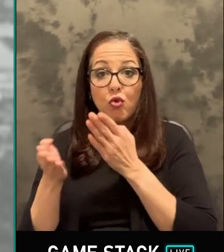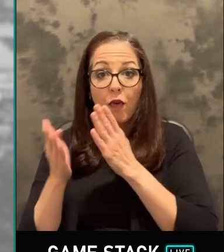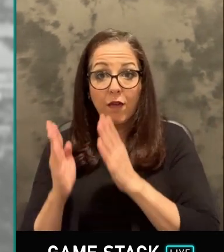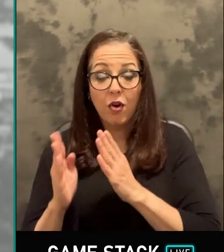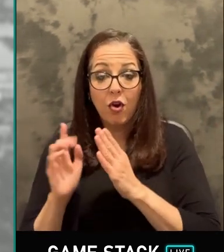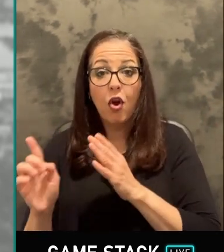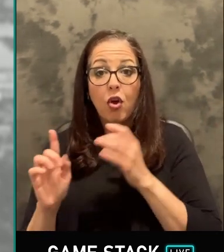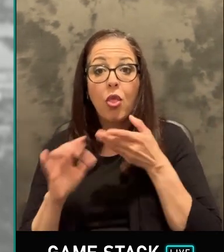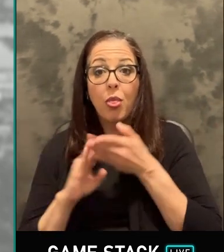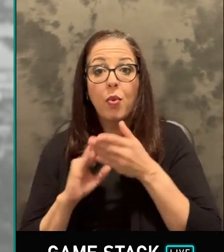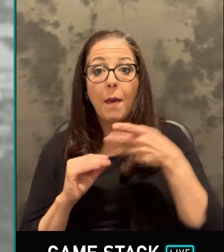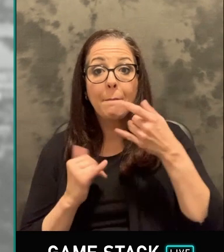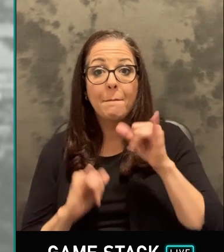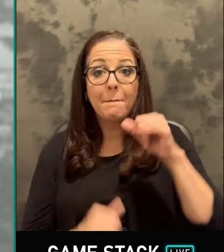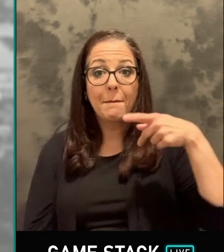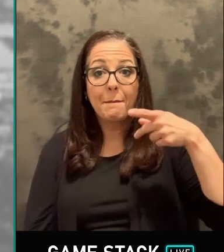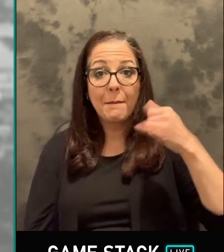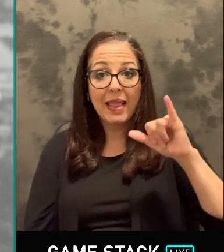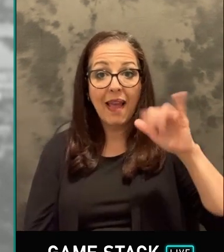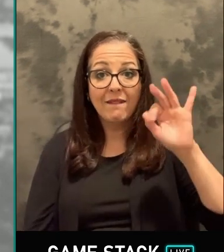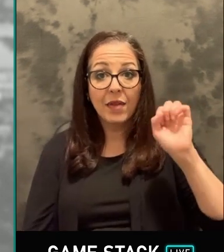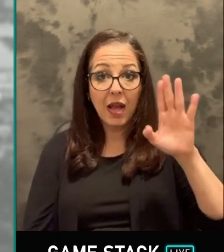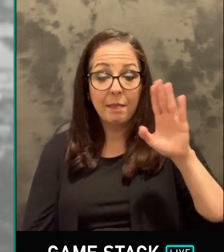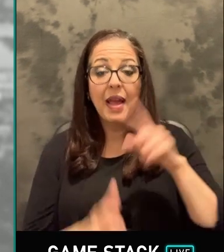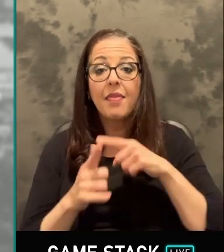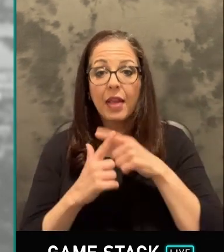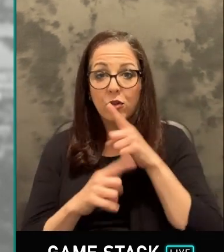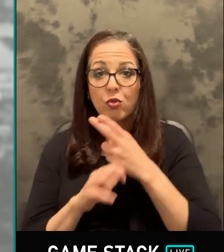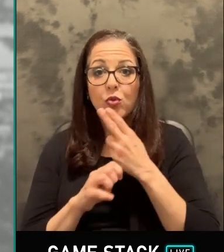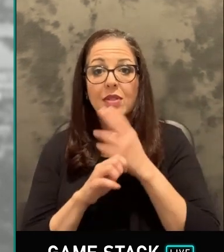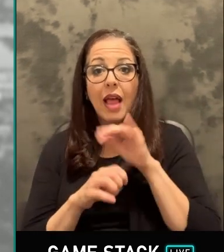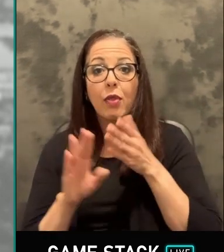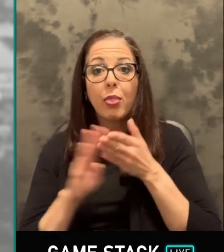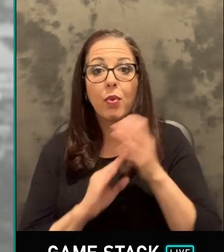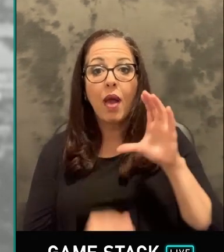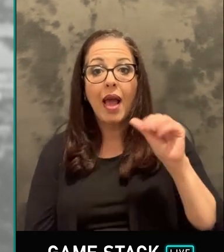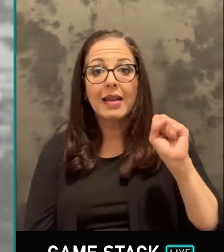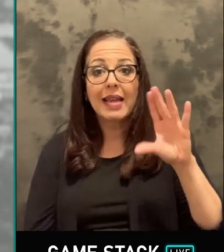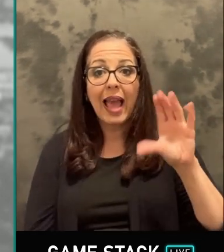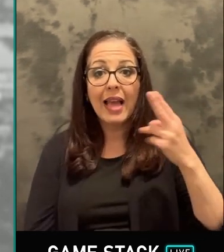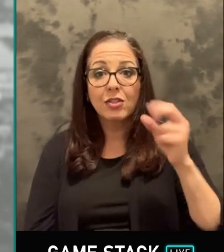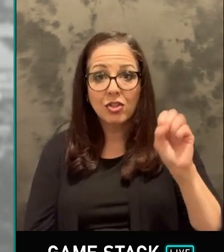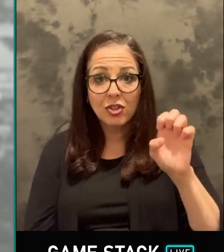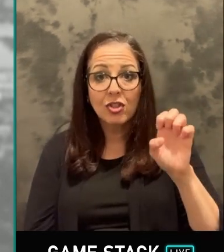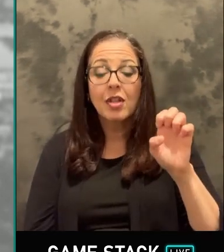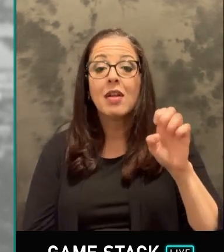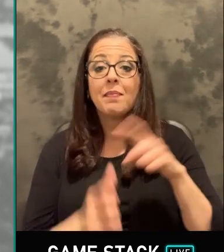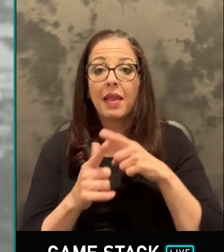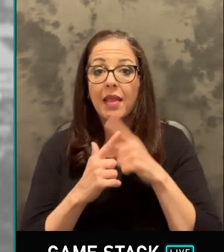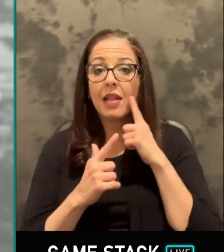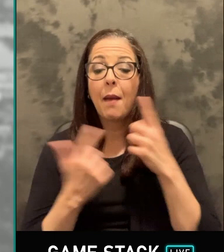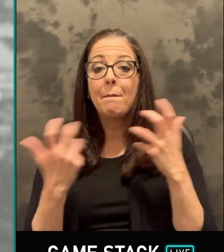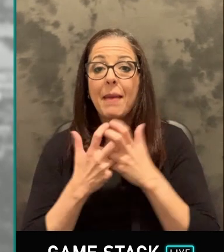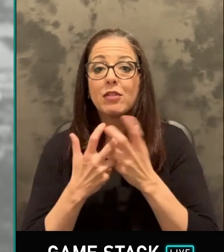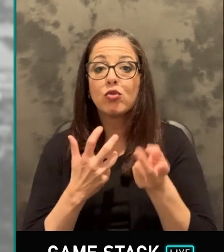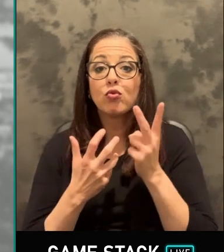Cache, and when possible there could coordinator does the opposite by merging two servers into one.